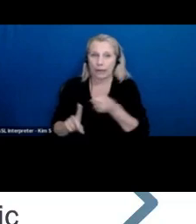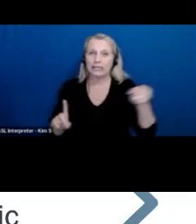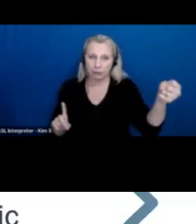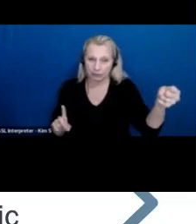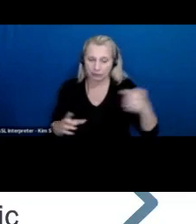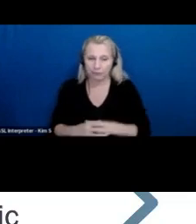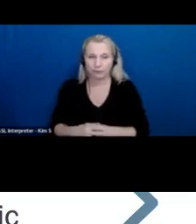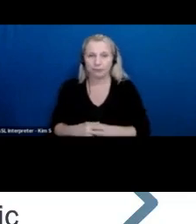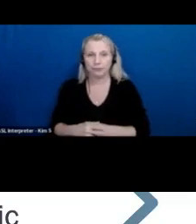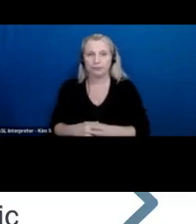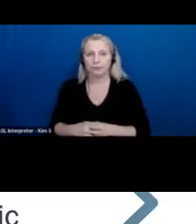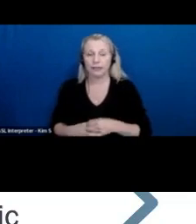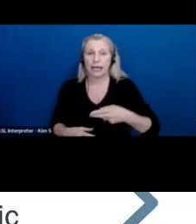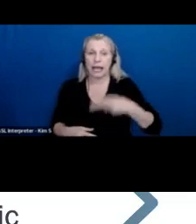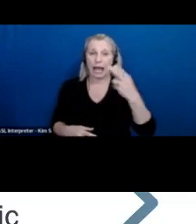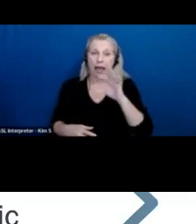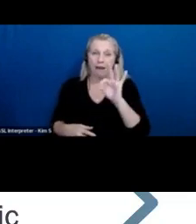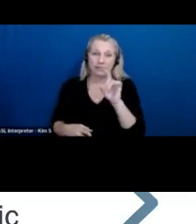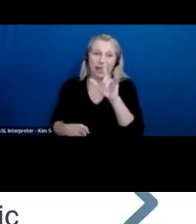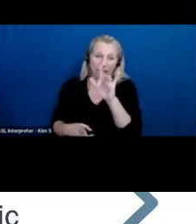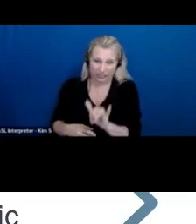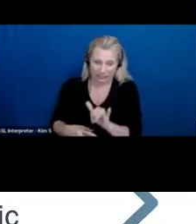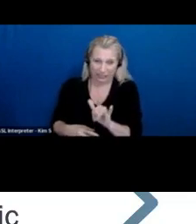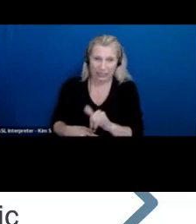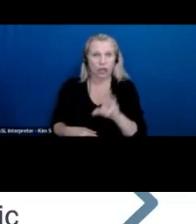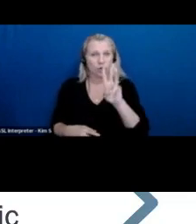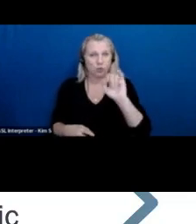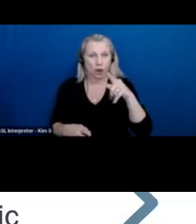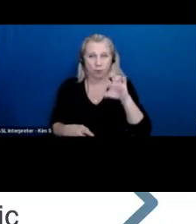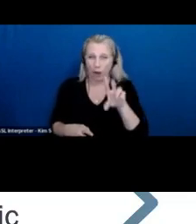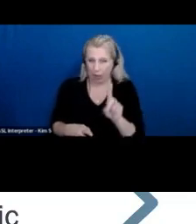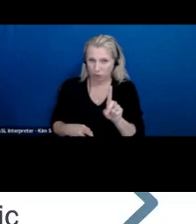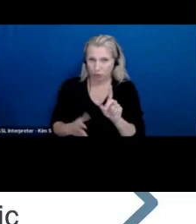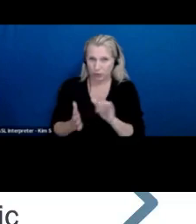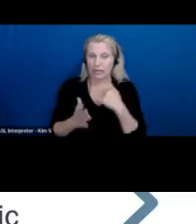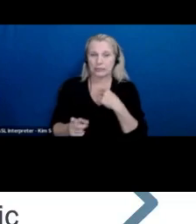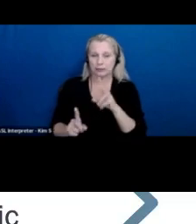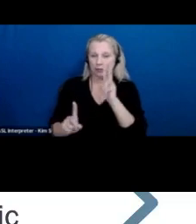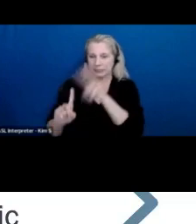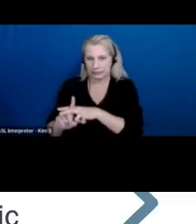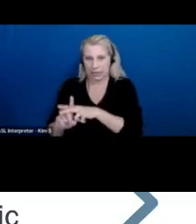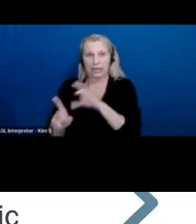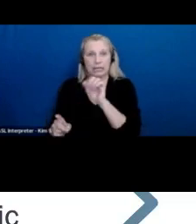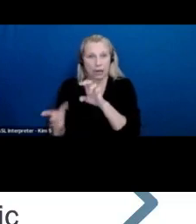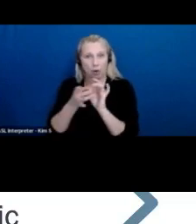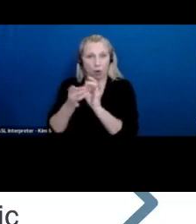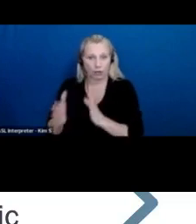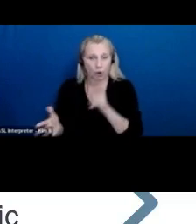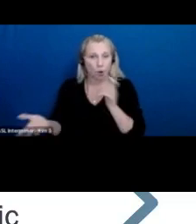Fidelity wraparound requires that there is a dedicated care coordinator who partners together with the youth and